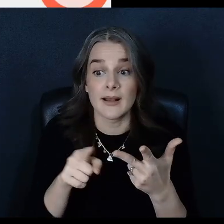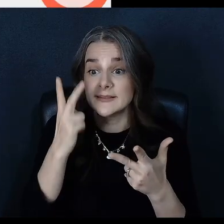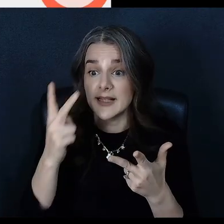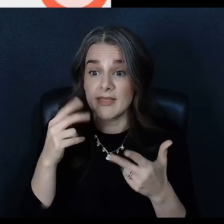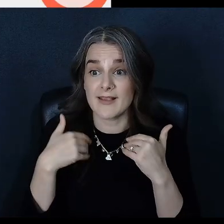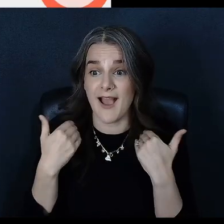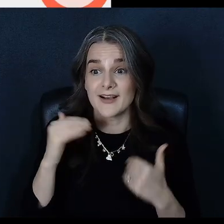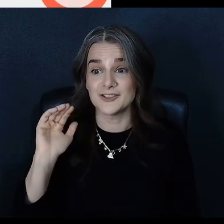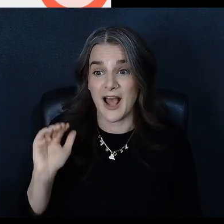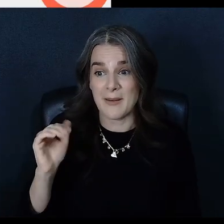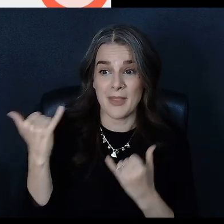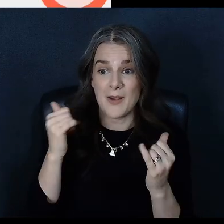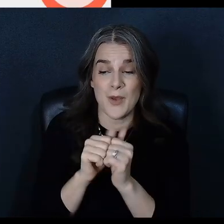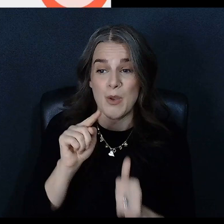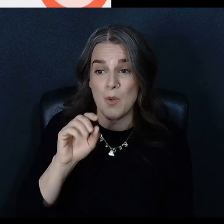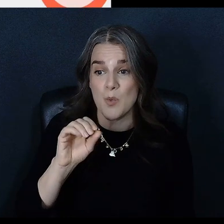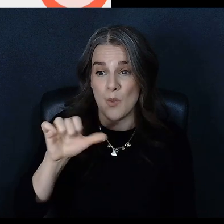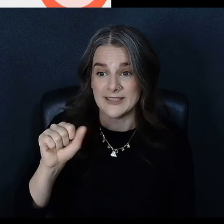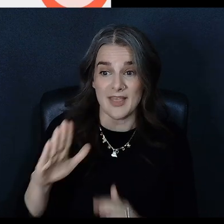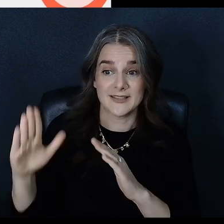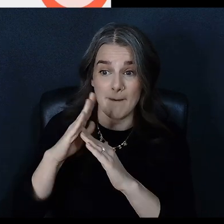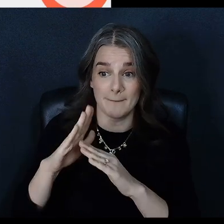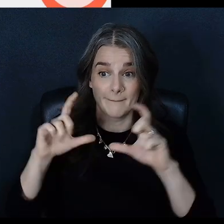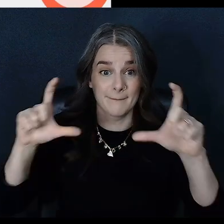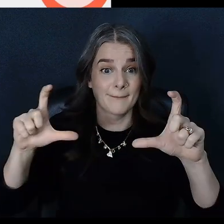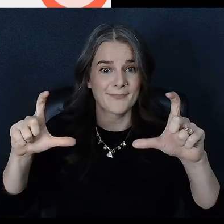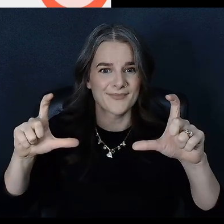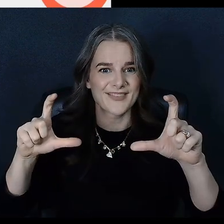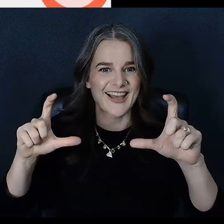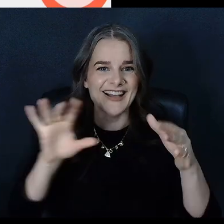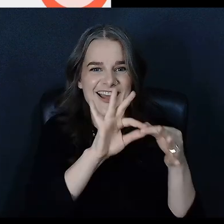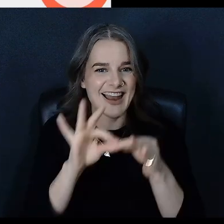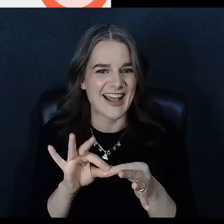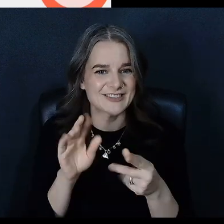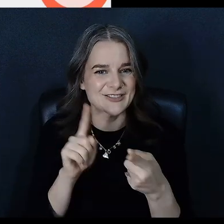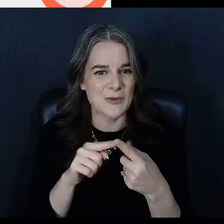with the toys on the top, that's connected into a device called a PowerLink.